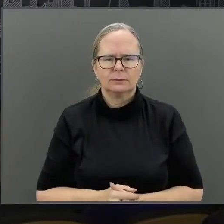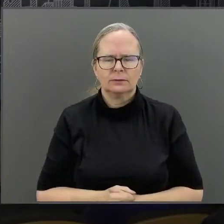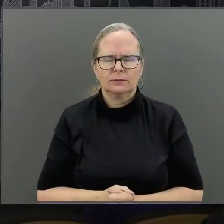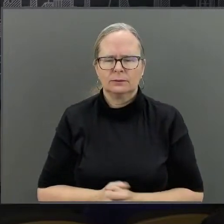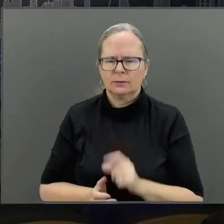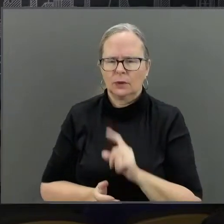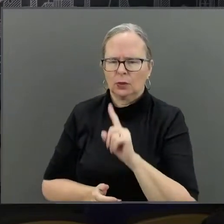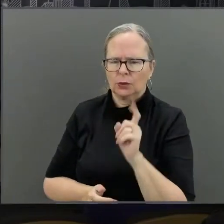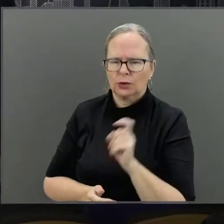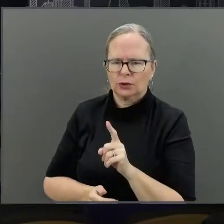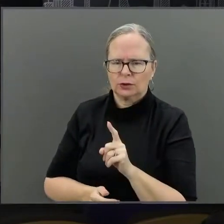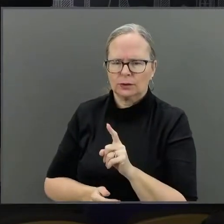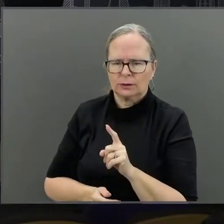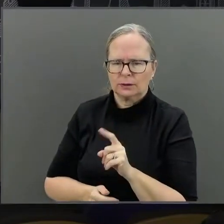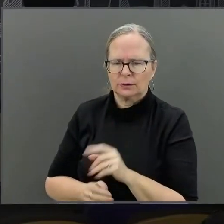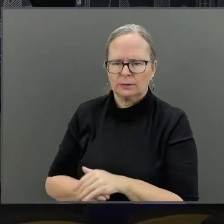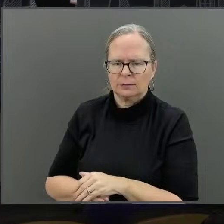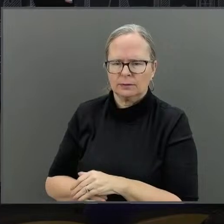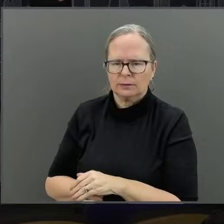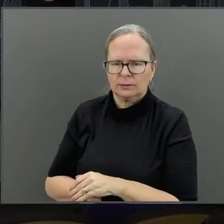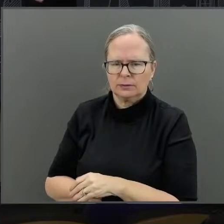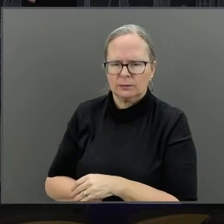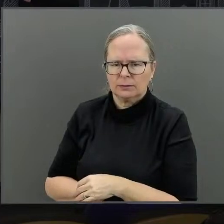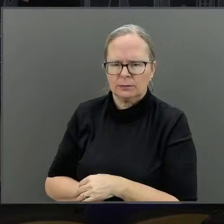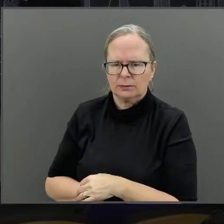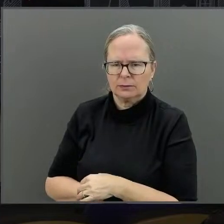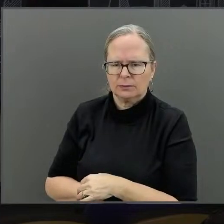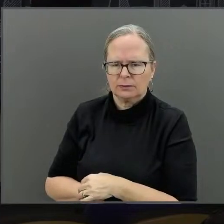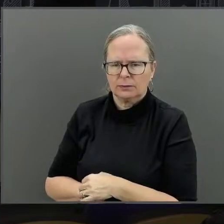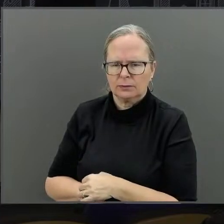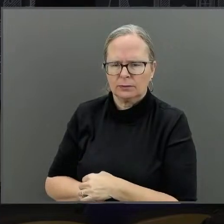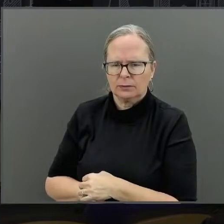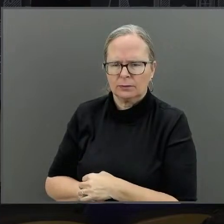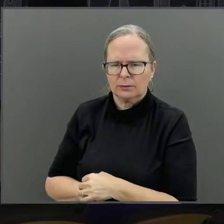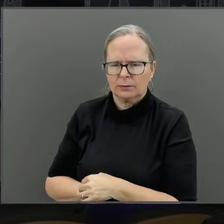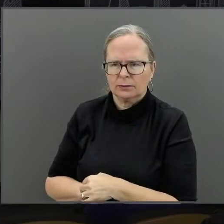comes to the inspection was plan for later this year on this entire Freedom maybe what were the